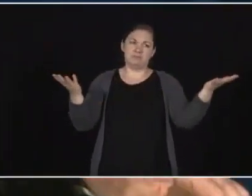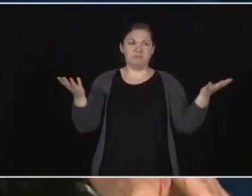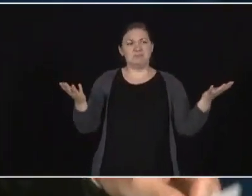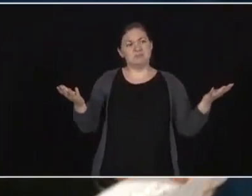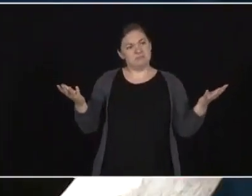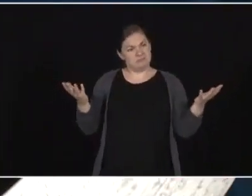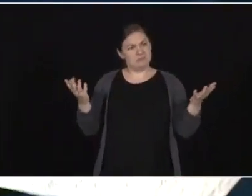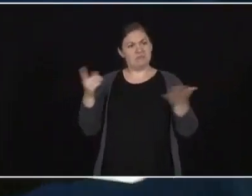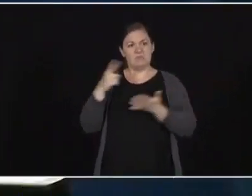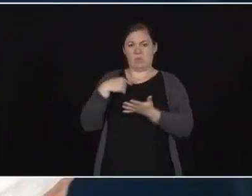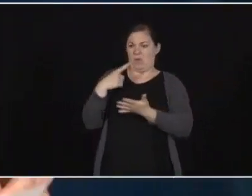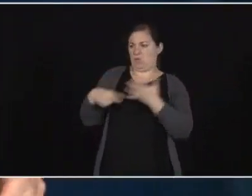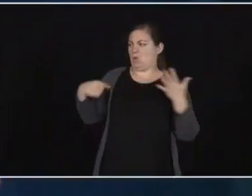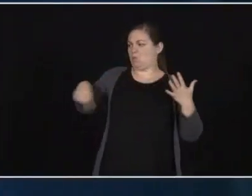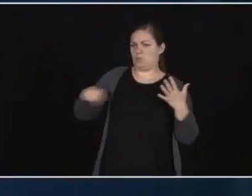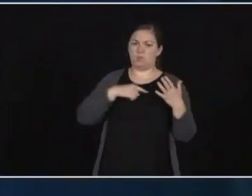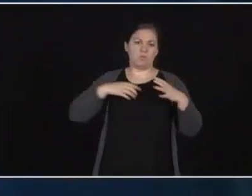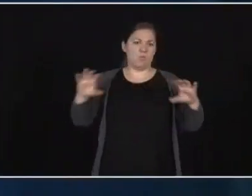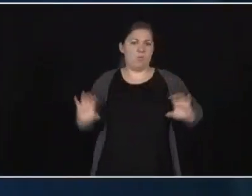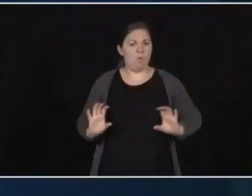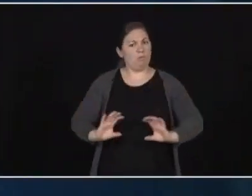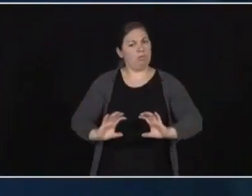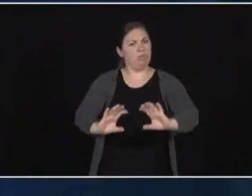and it really is